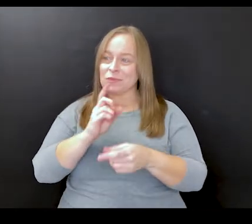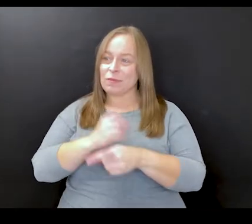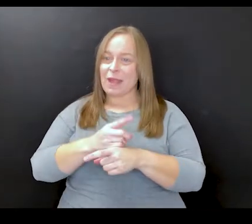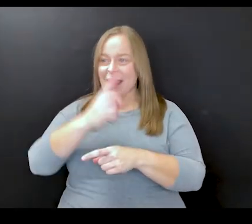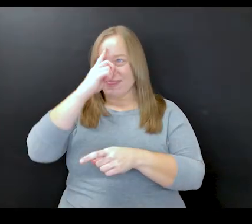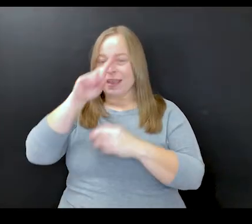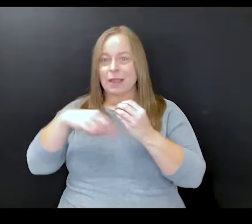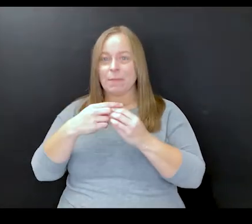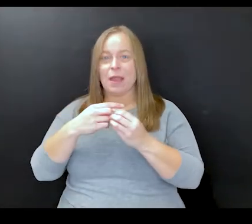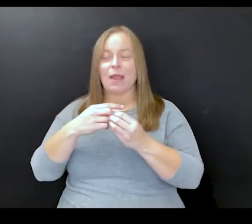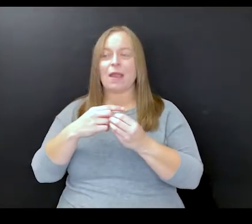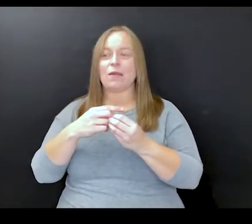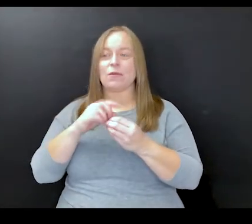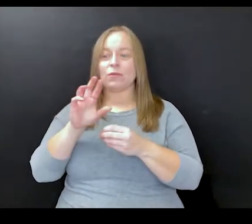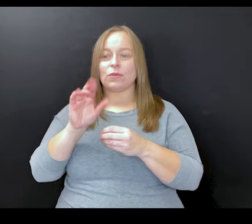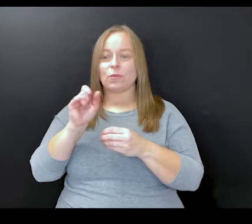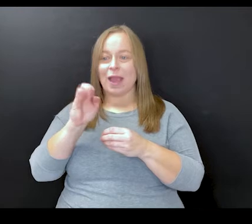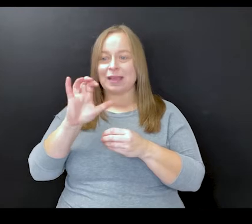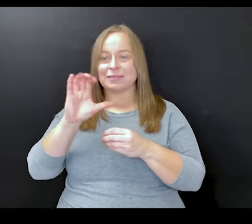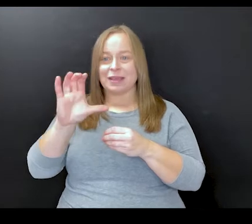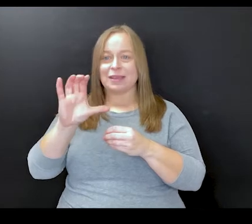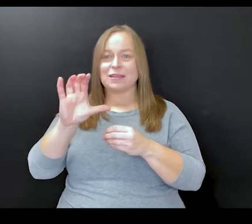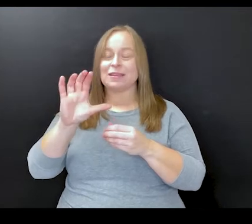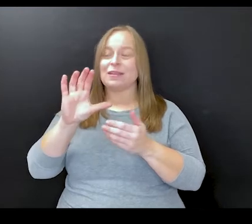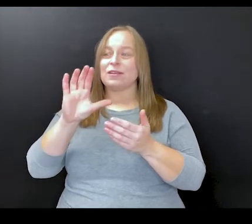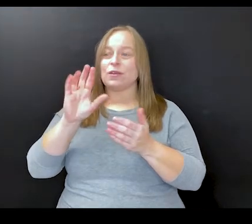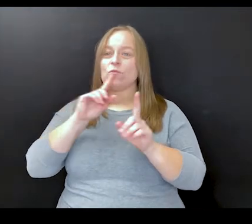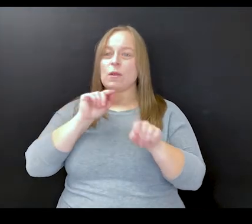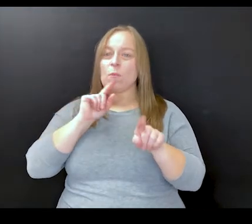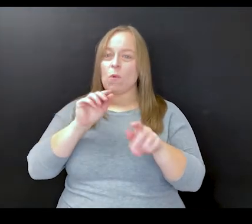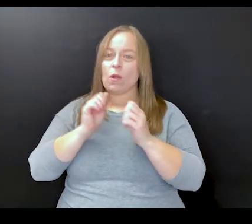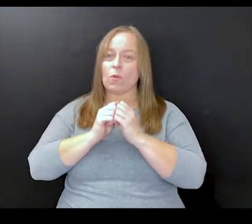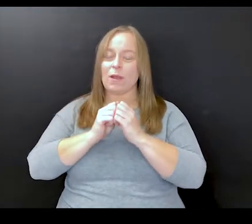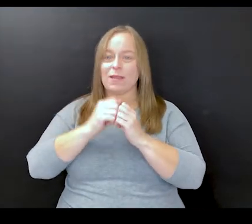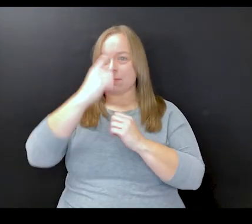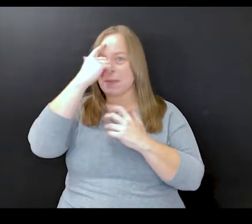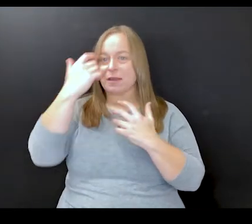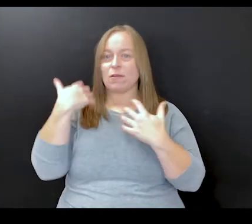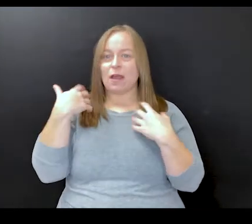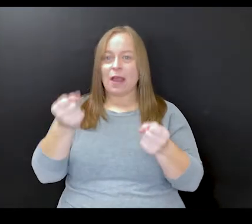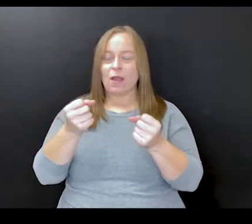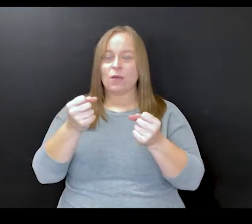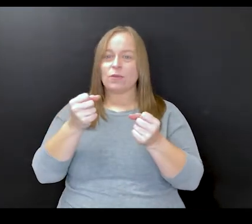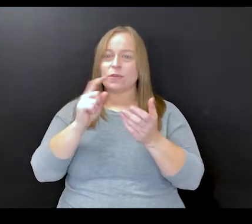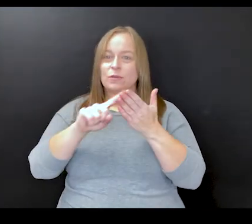You know, I think about the RAASIC Report that we worked on with the Mental Health Recovery Research